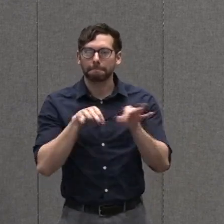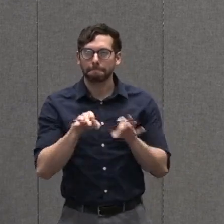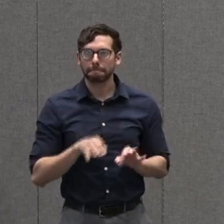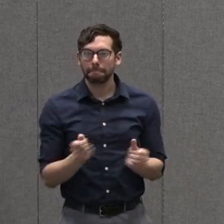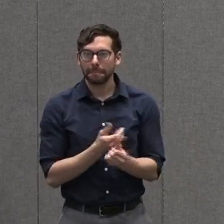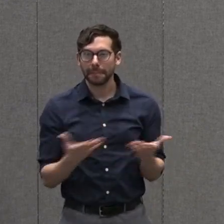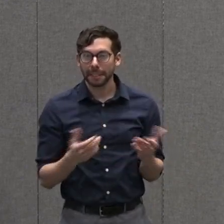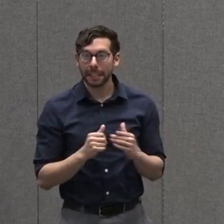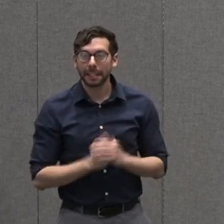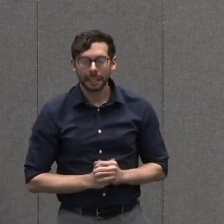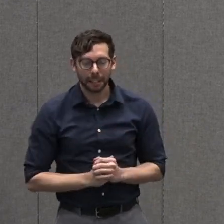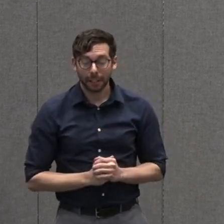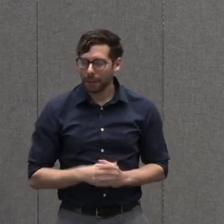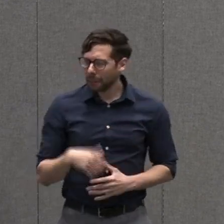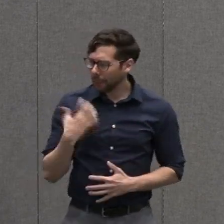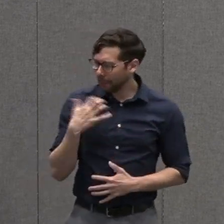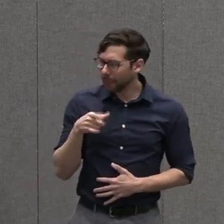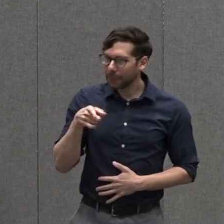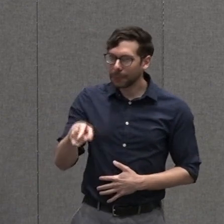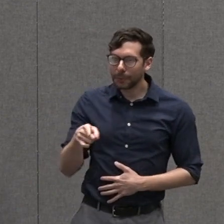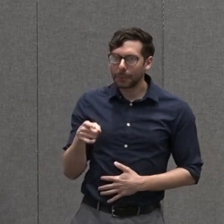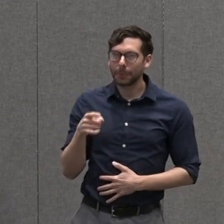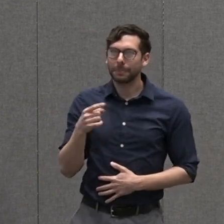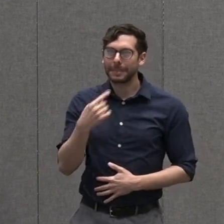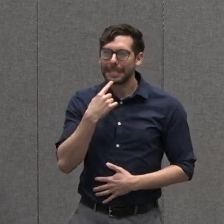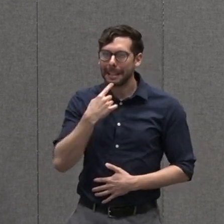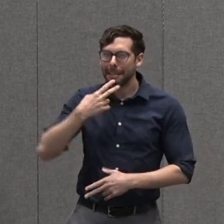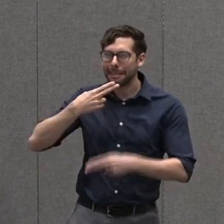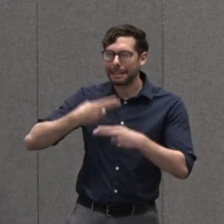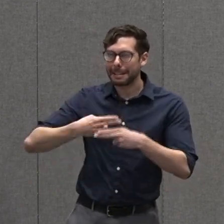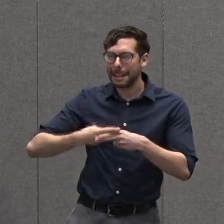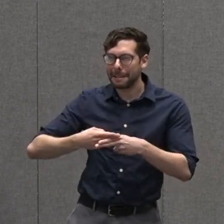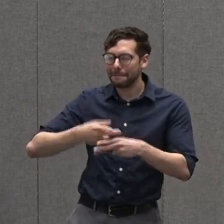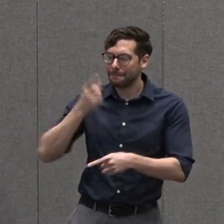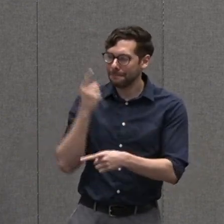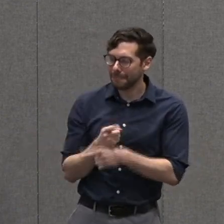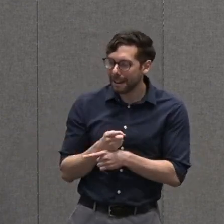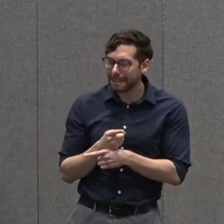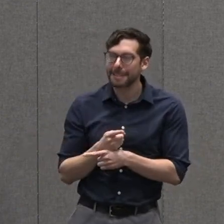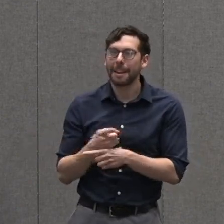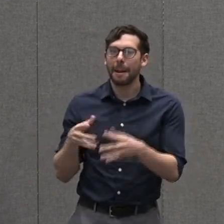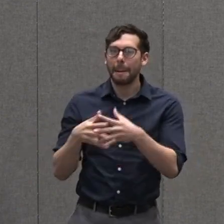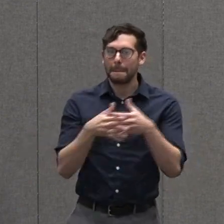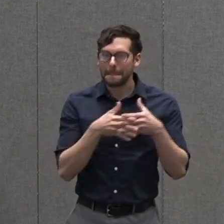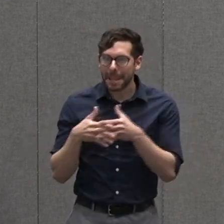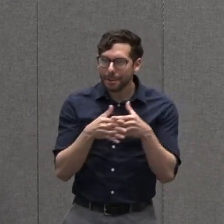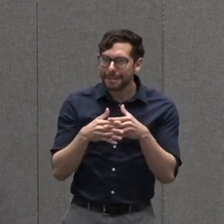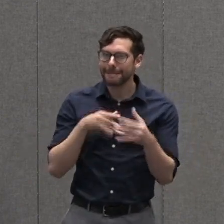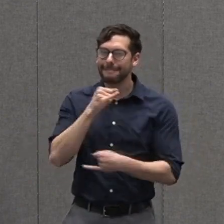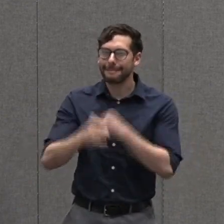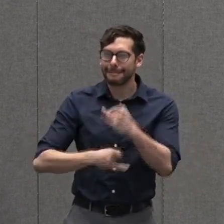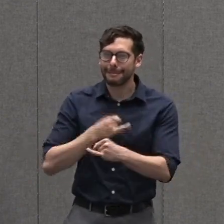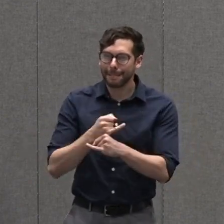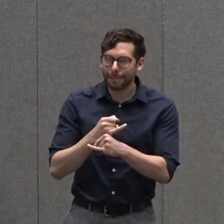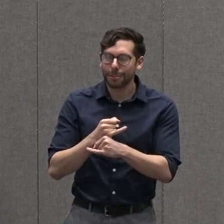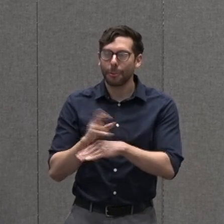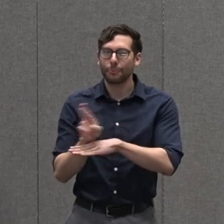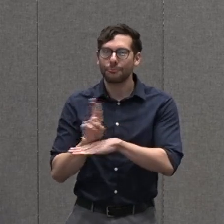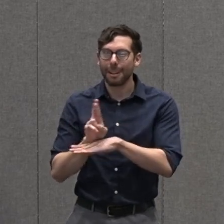nobody ever gets the full name, The Rattlesnake Museum, American International Rattlesnake Museum. To our friends we're just Rattlesnake Museum,